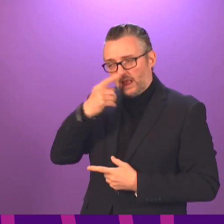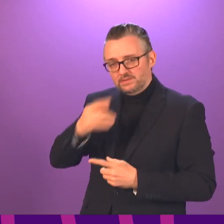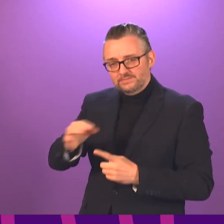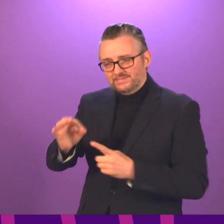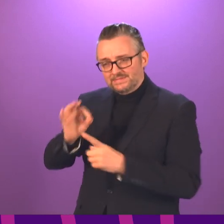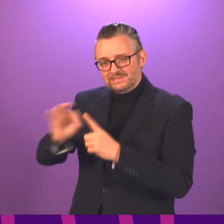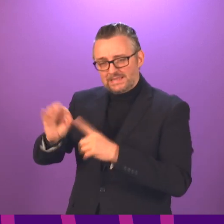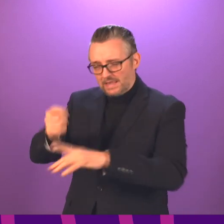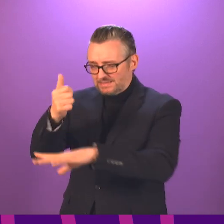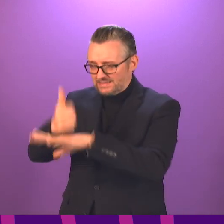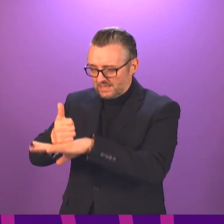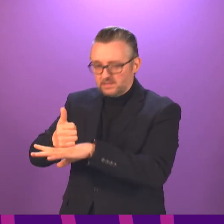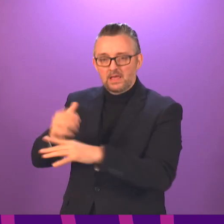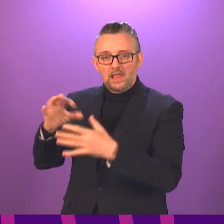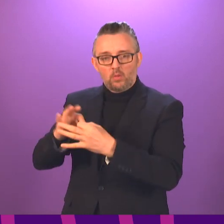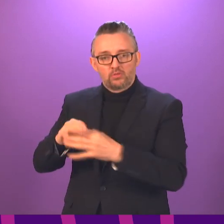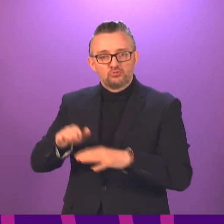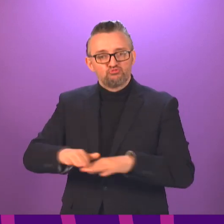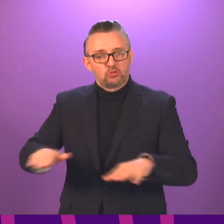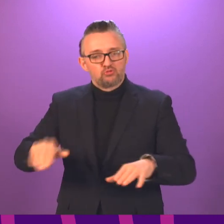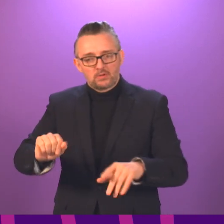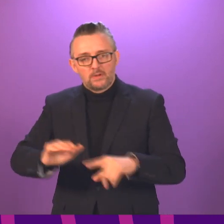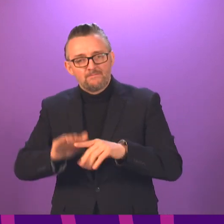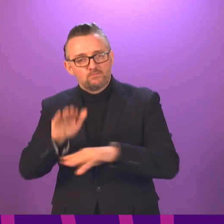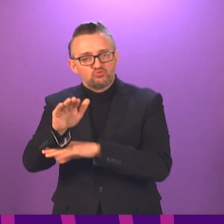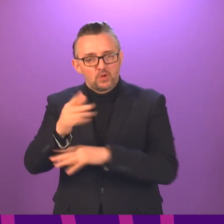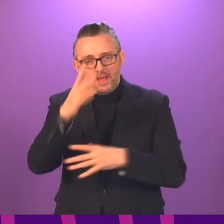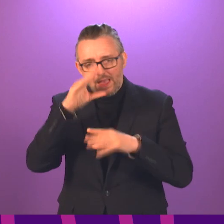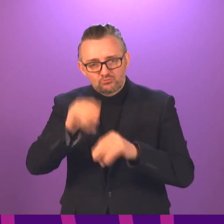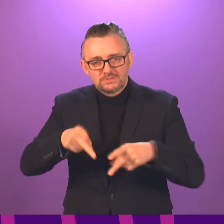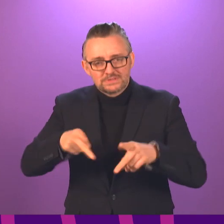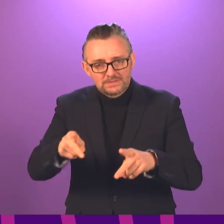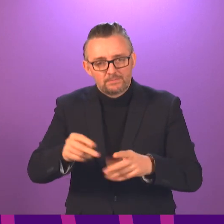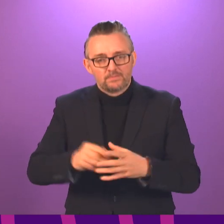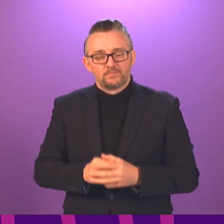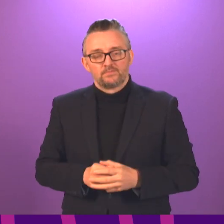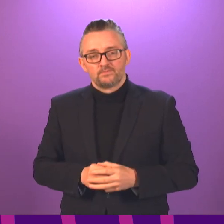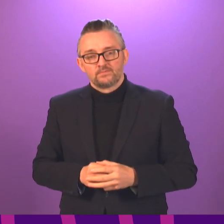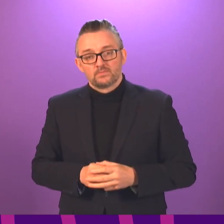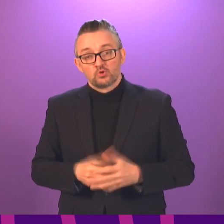recovery plan for Scotland’s pupils and our education system? Figures published today